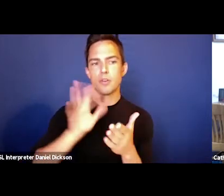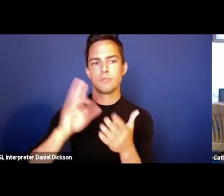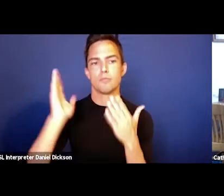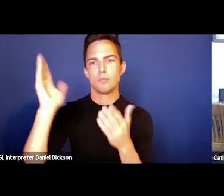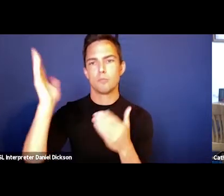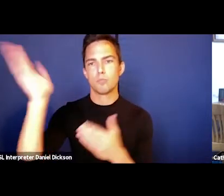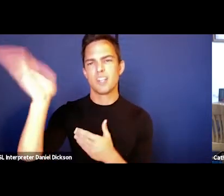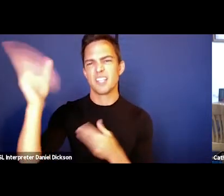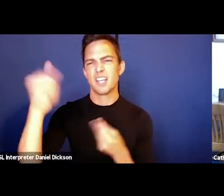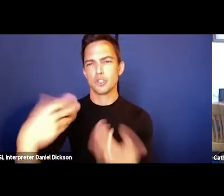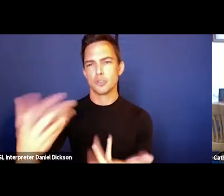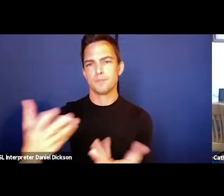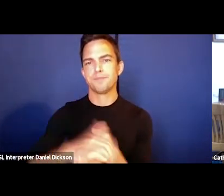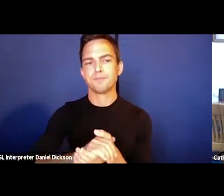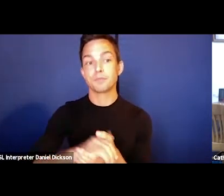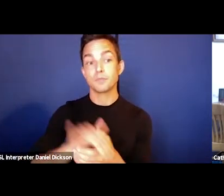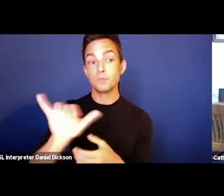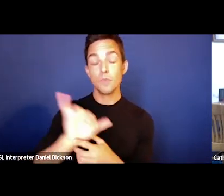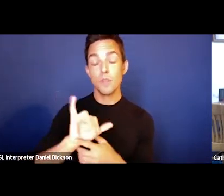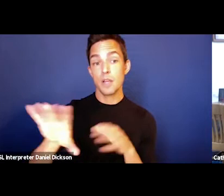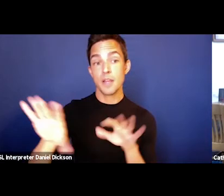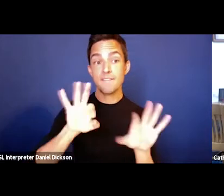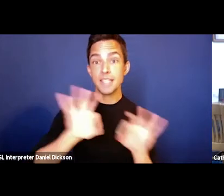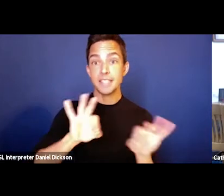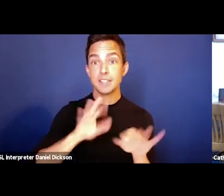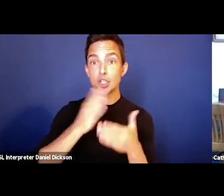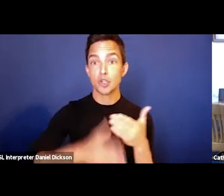I also must say that the findings and conclusions presented here do not